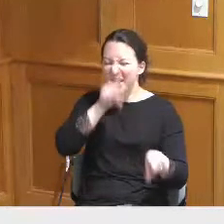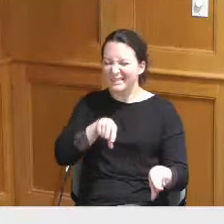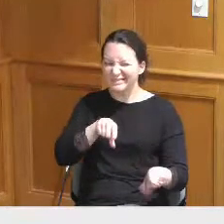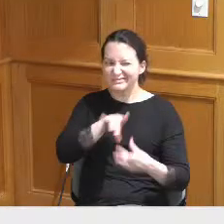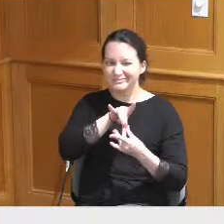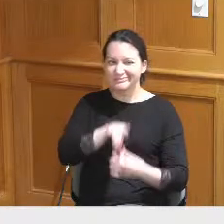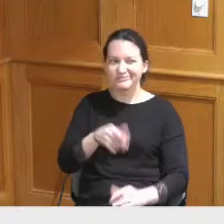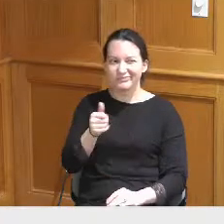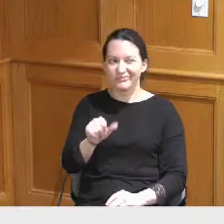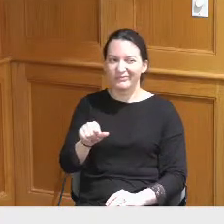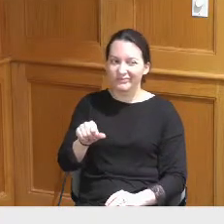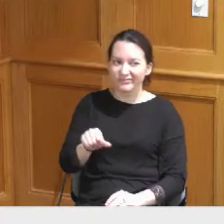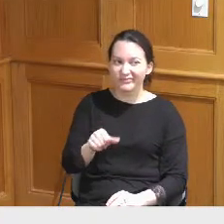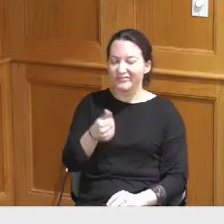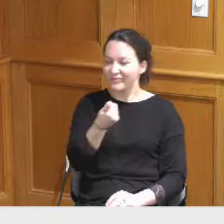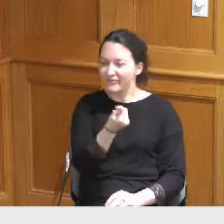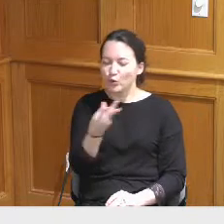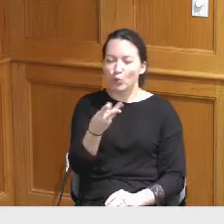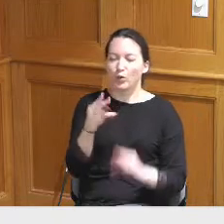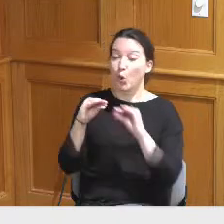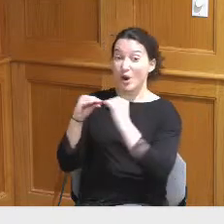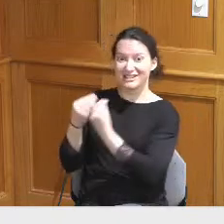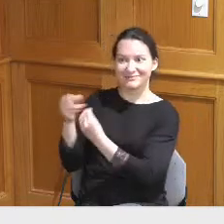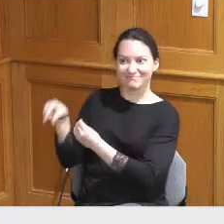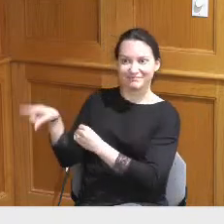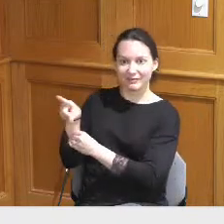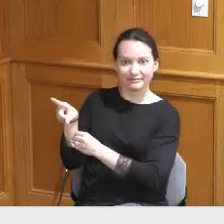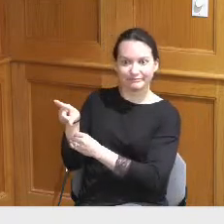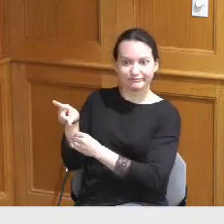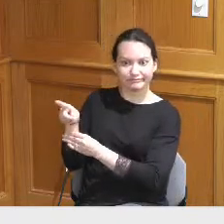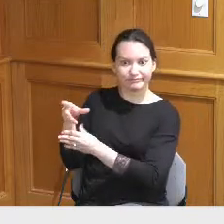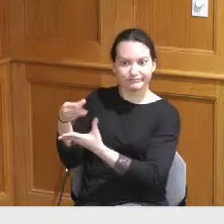a couple other a couple of the organizations that have you know received your help